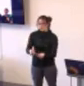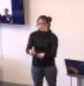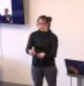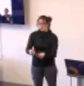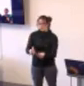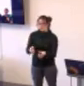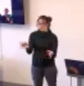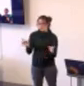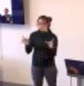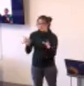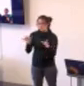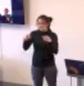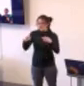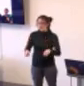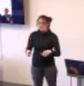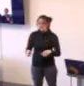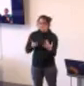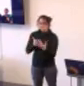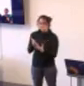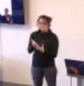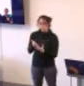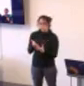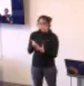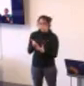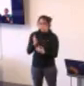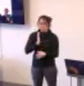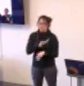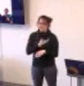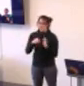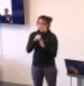by and through our state in our names.